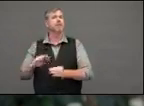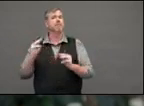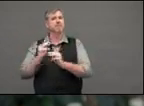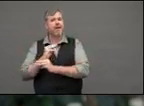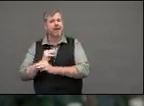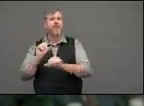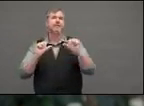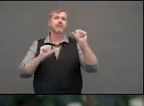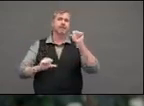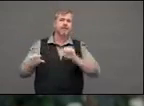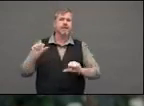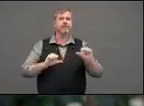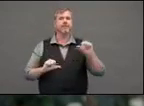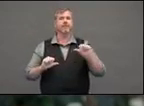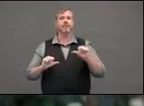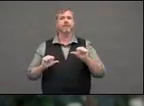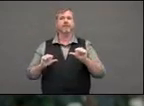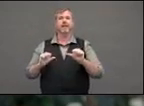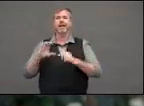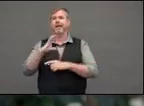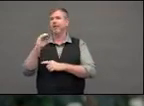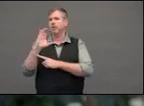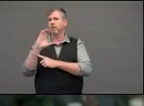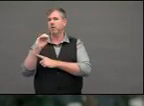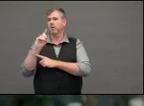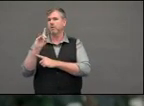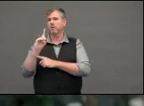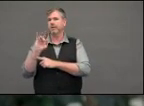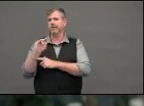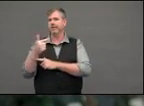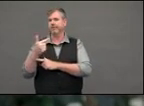coding and i think that type of topics